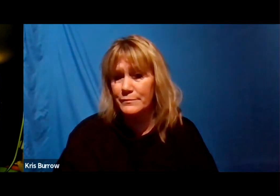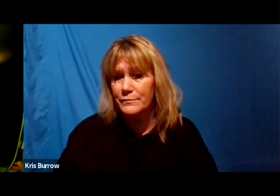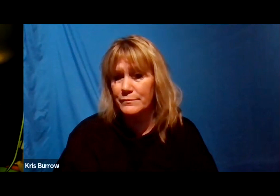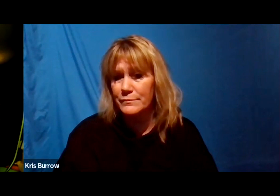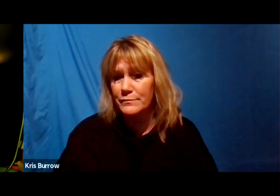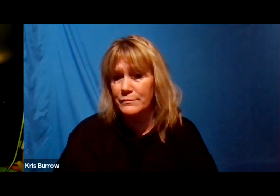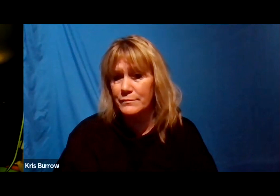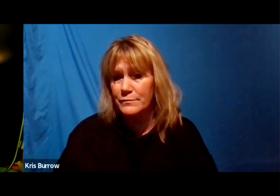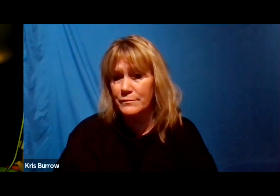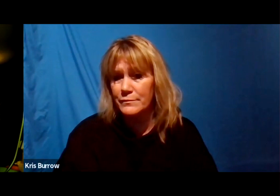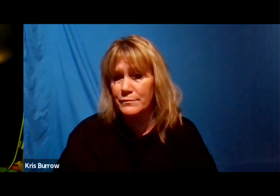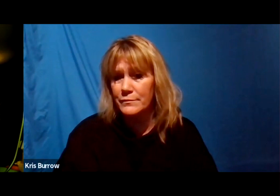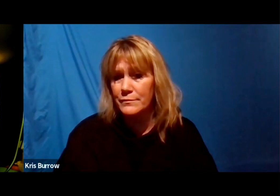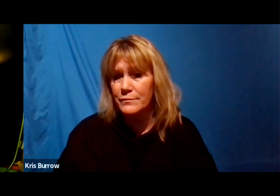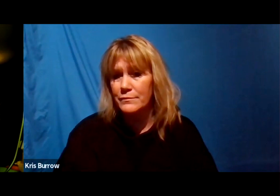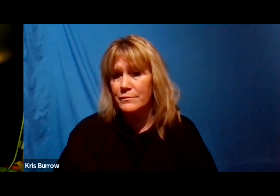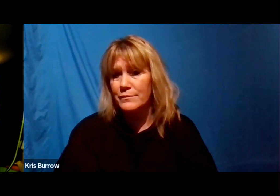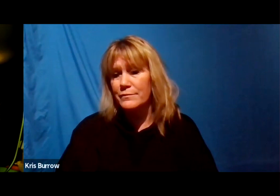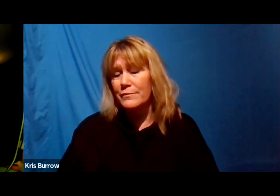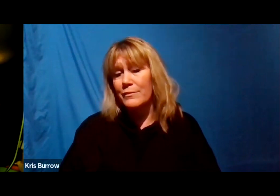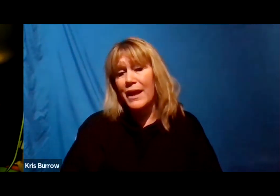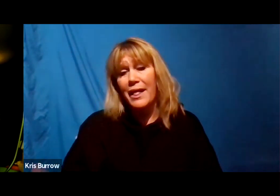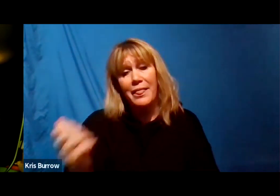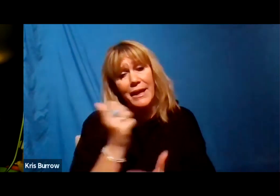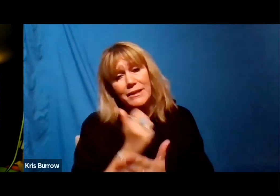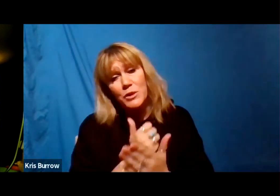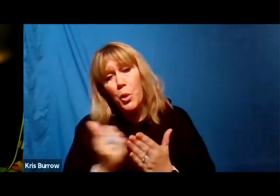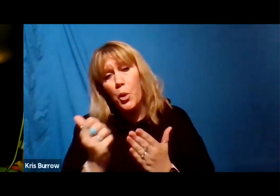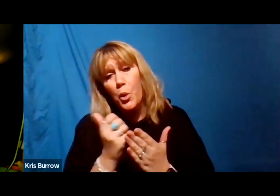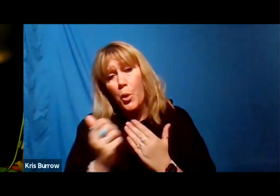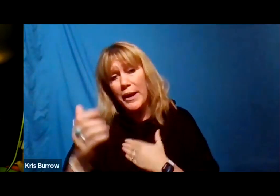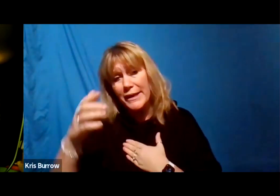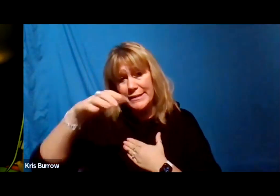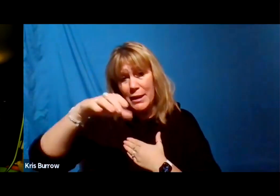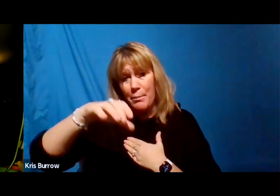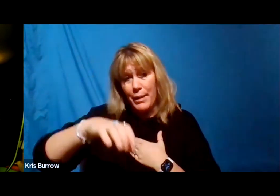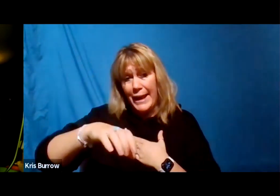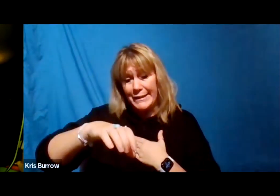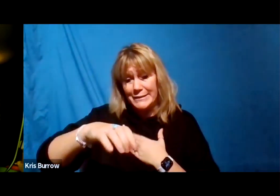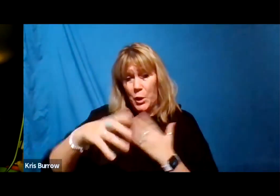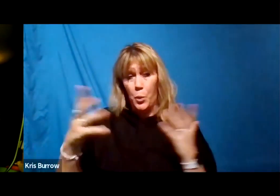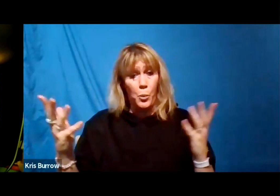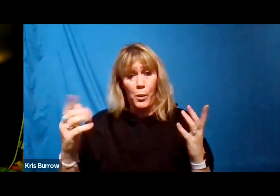Say they've seen a million like me